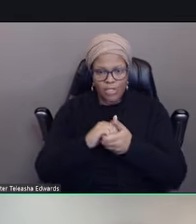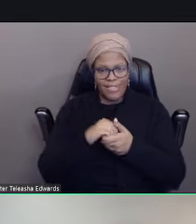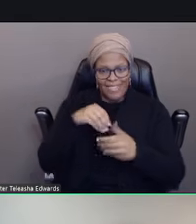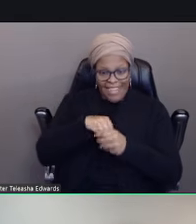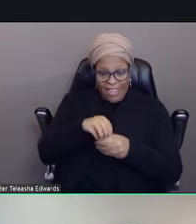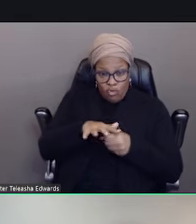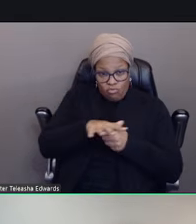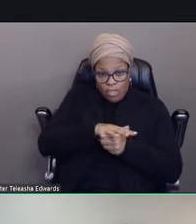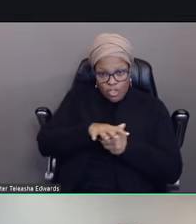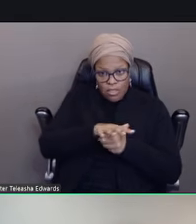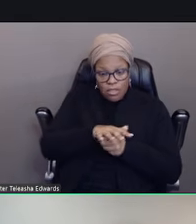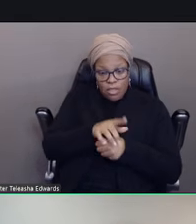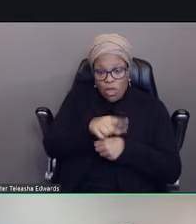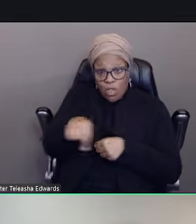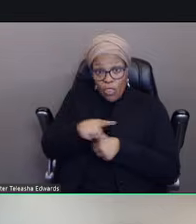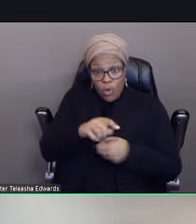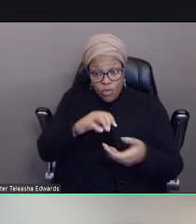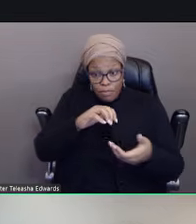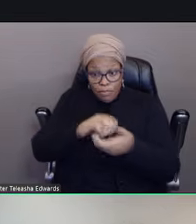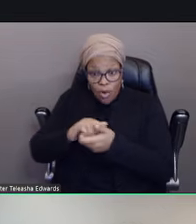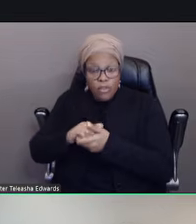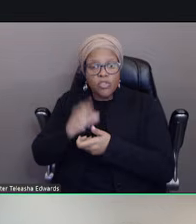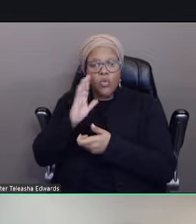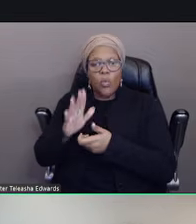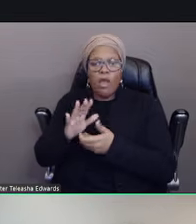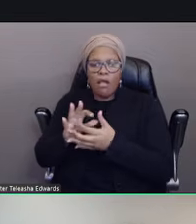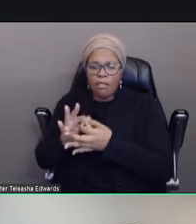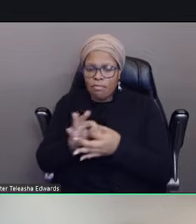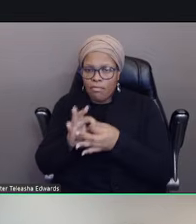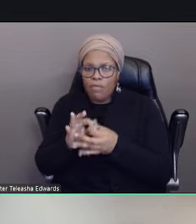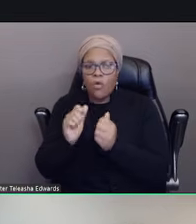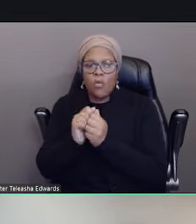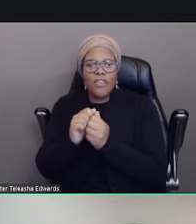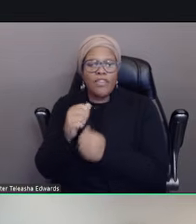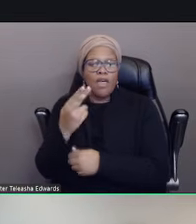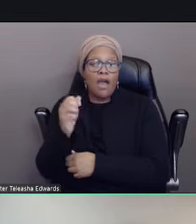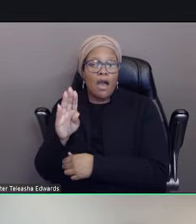those partners will collaborate with the hub lead to develop the priorities that